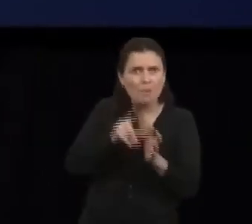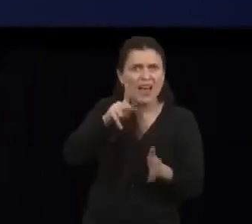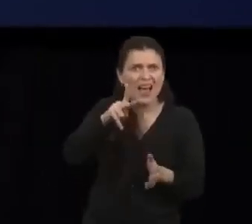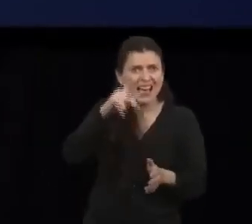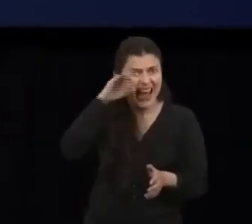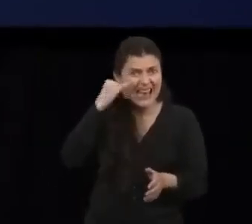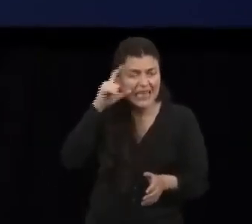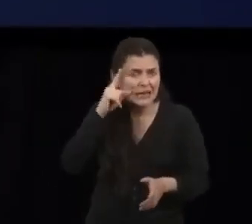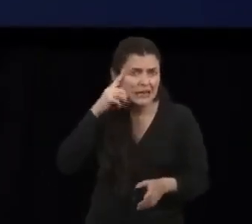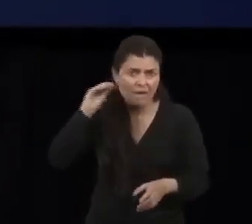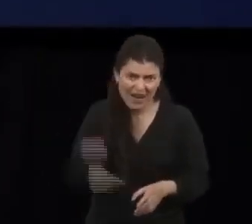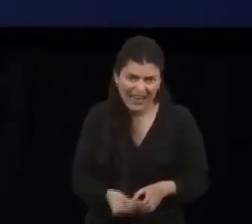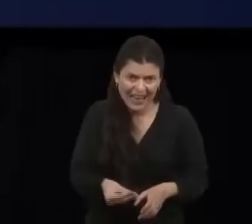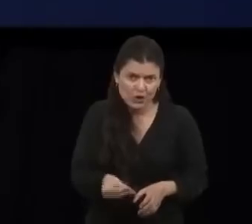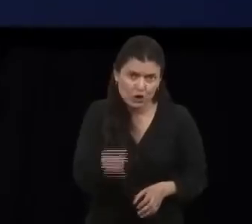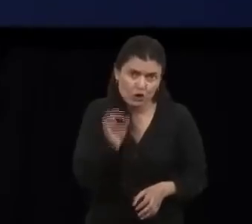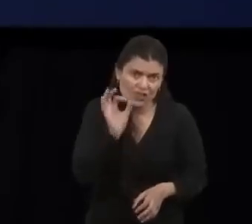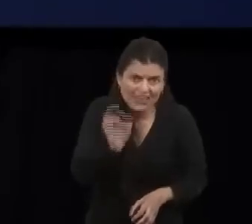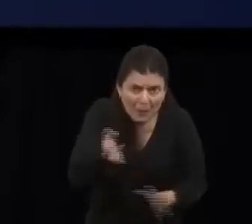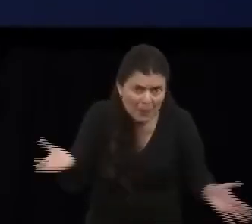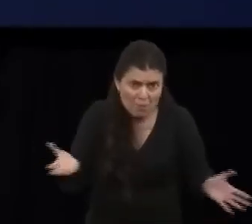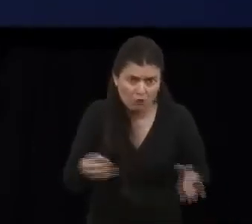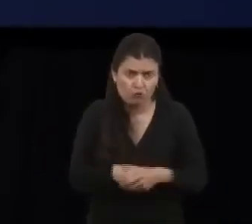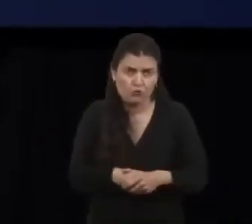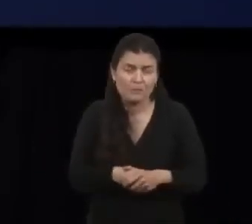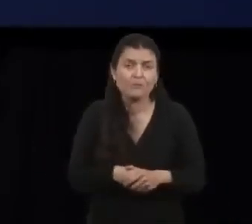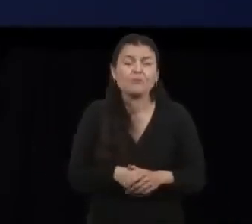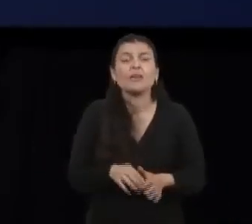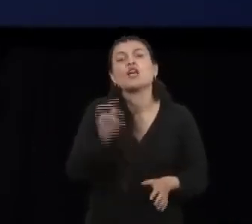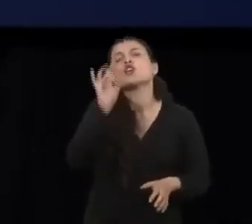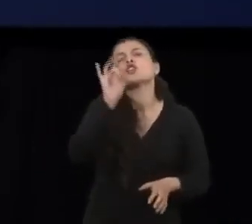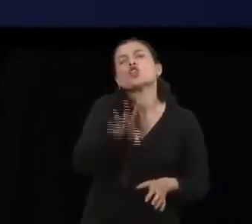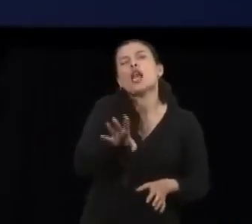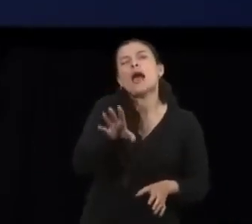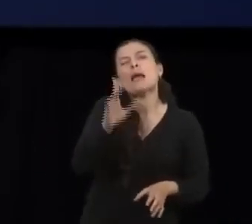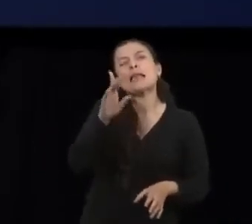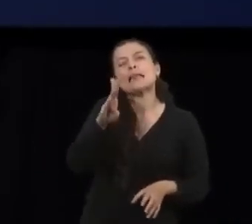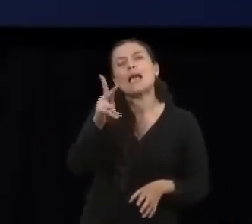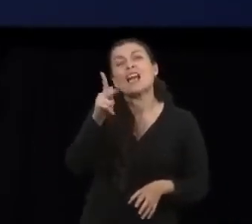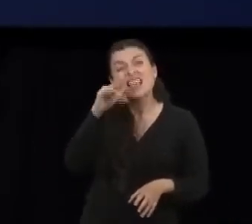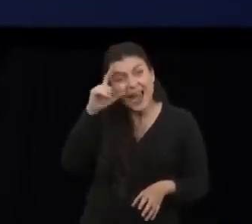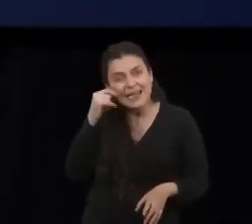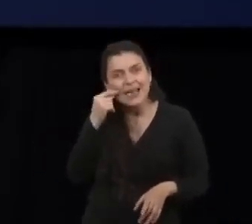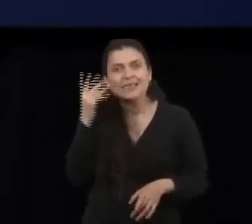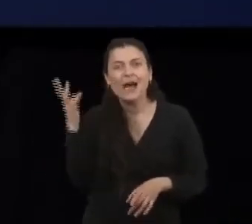Keynesianism is only useful for populist politicians, demagogues, spenders, maniacs and others,